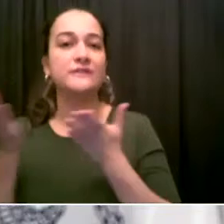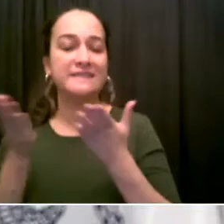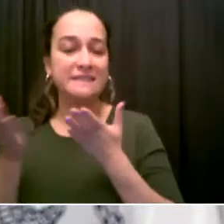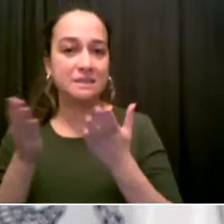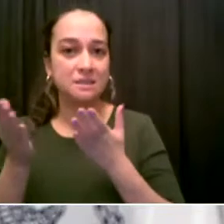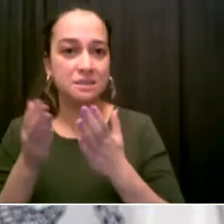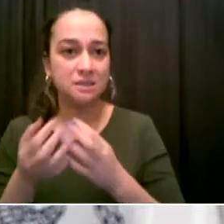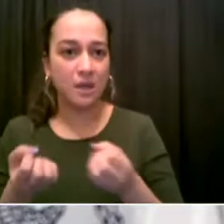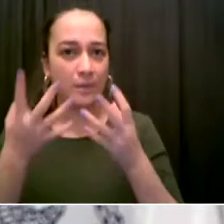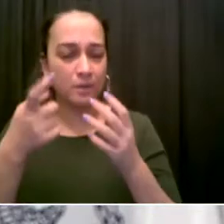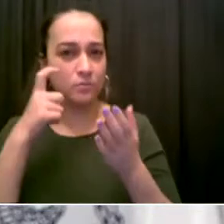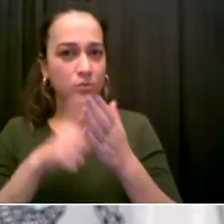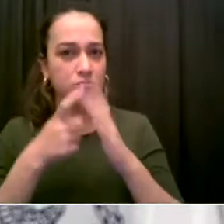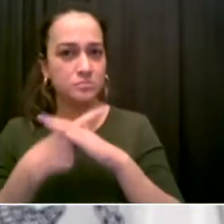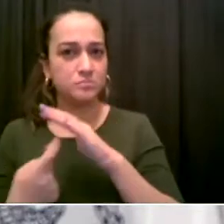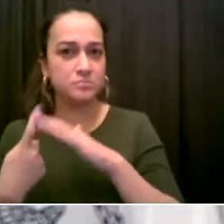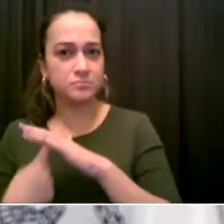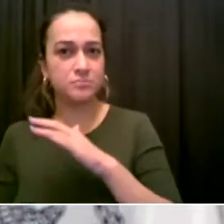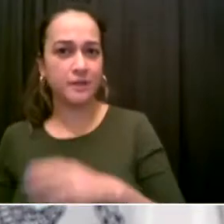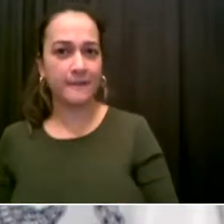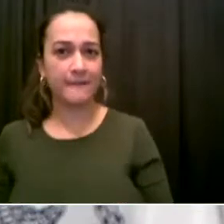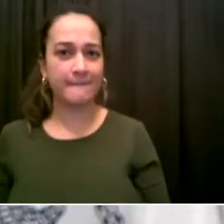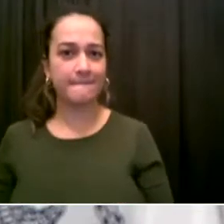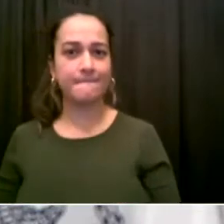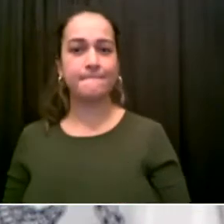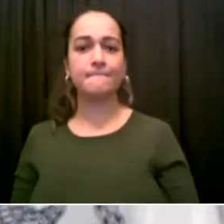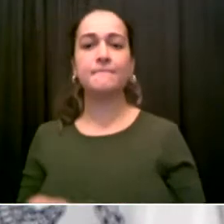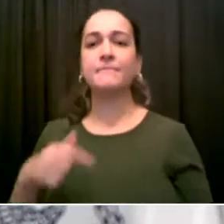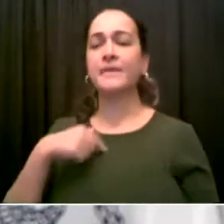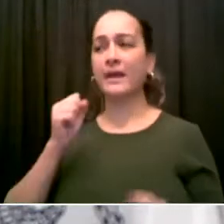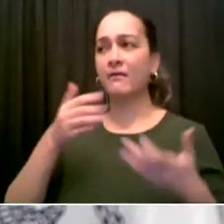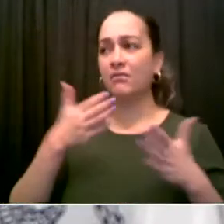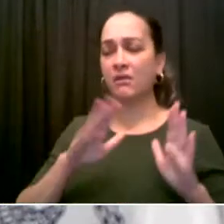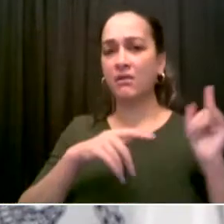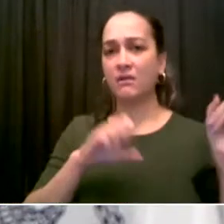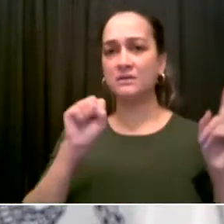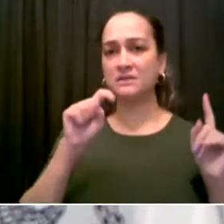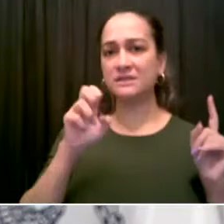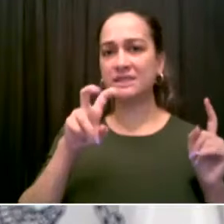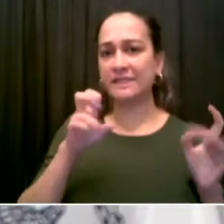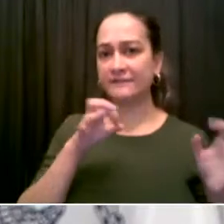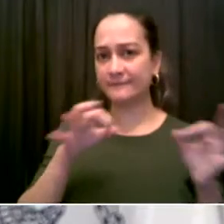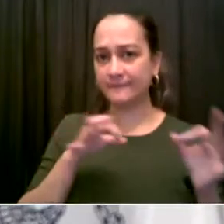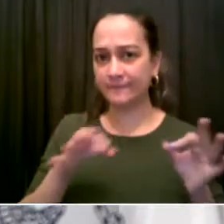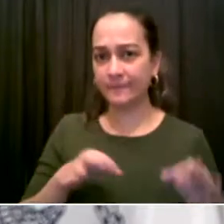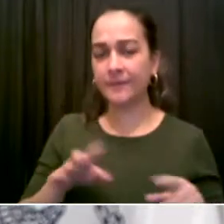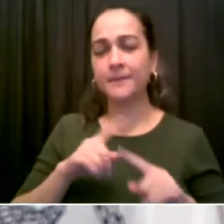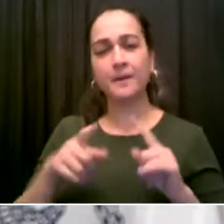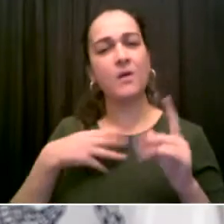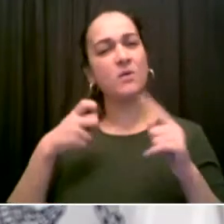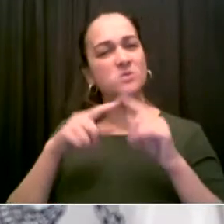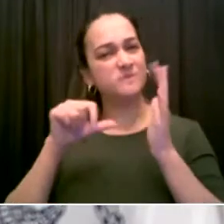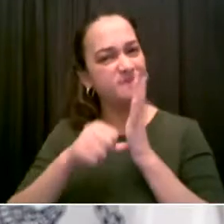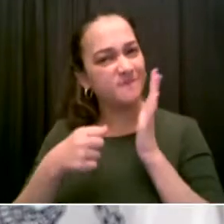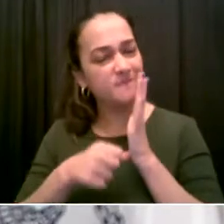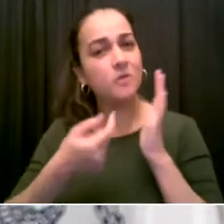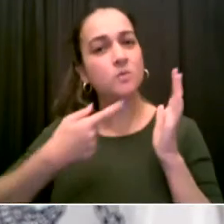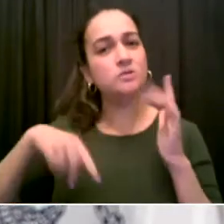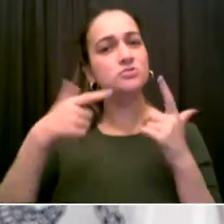HOTEL'S STOPPED GETTING THEIR TREATMENT AND STOPPED TAKING SHELT >I WILL TURN TO COMMISSIONER BANKS. VOBIOUSLY